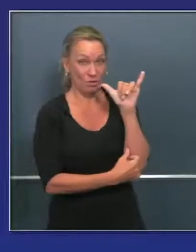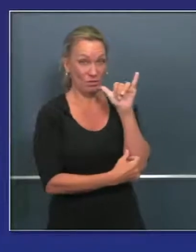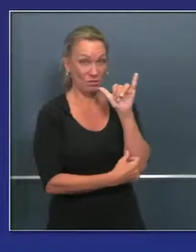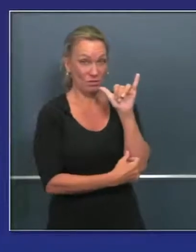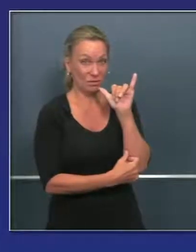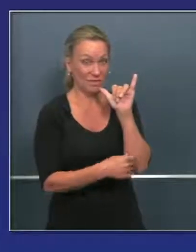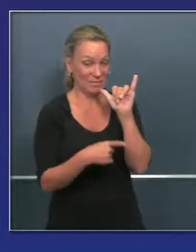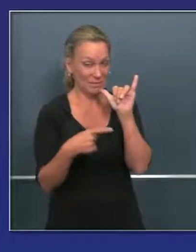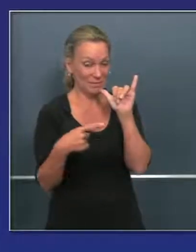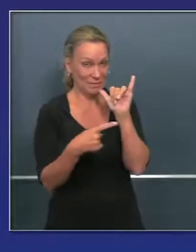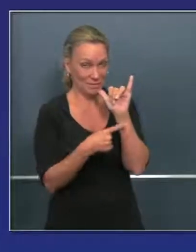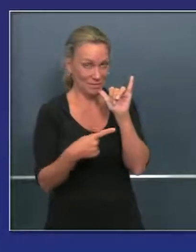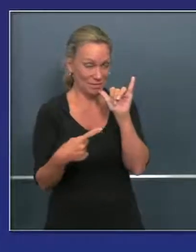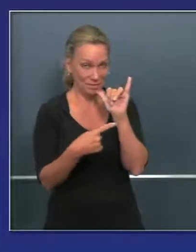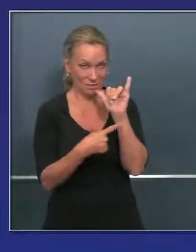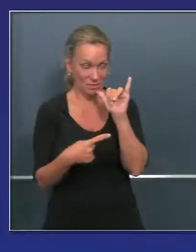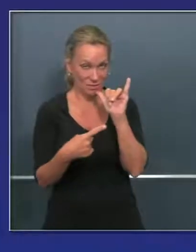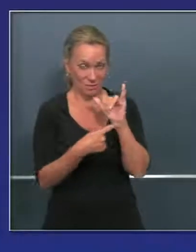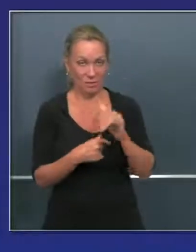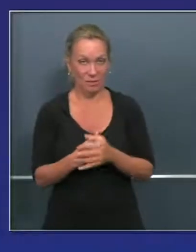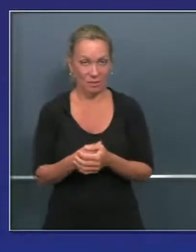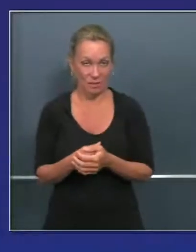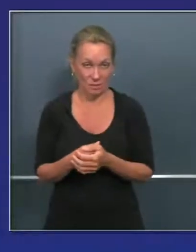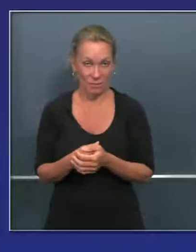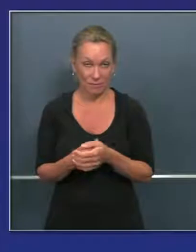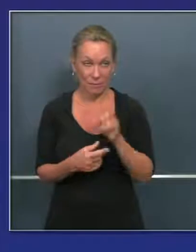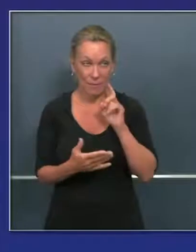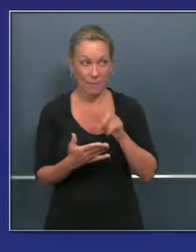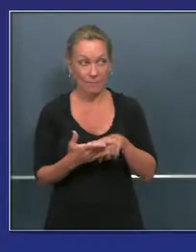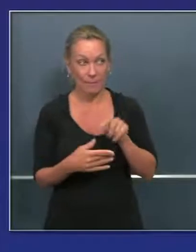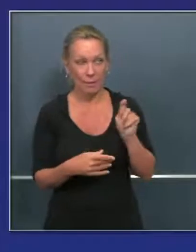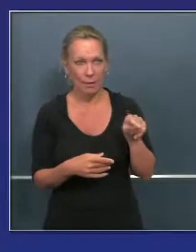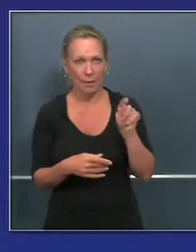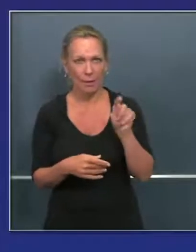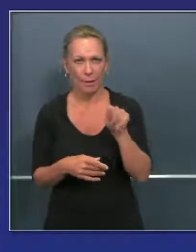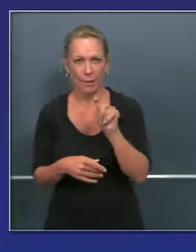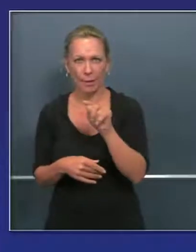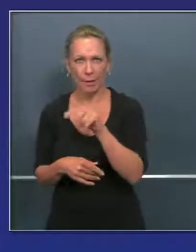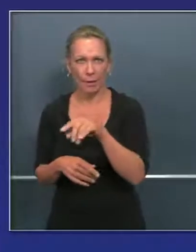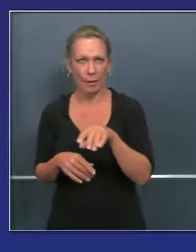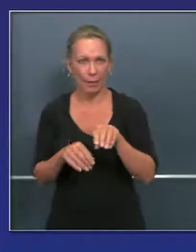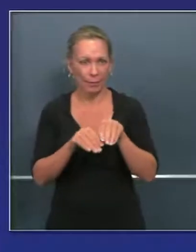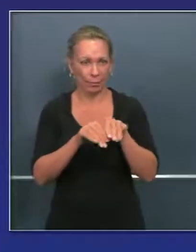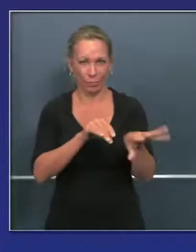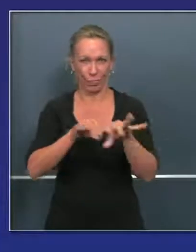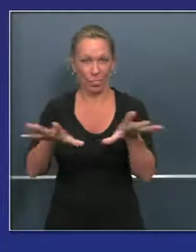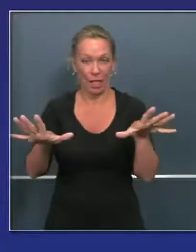very very cognizant of particularly as we move in to 4th of July weekend we'll talk more about that